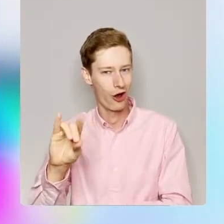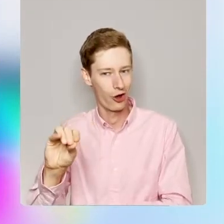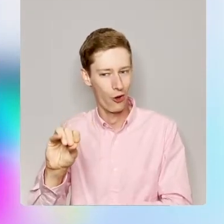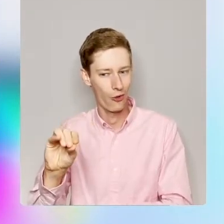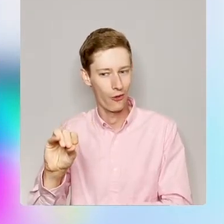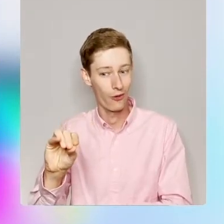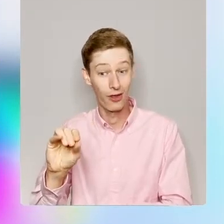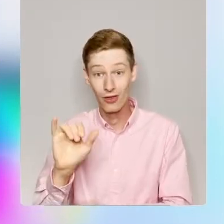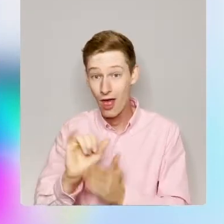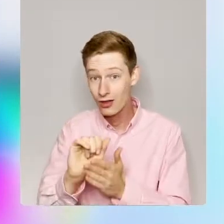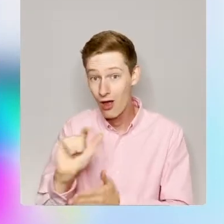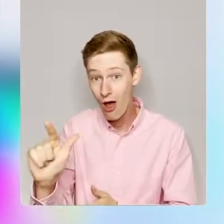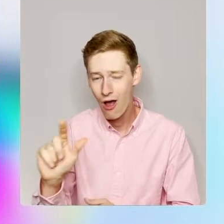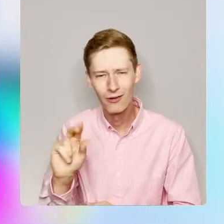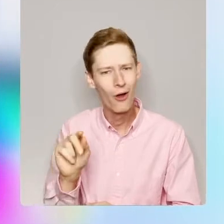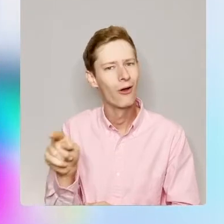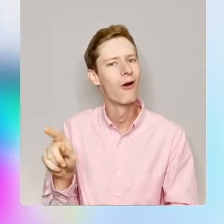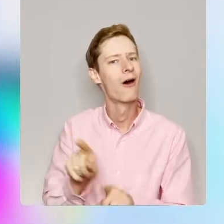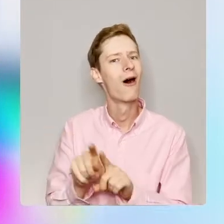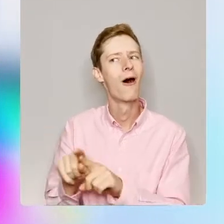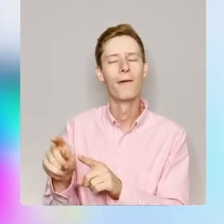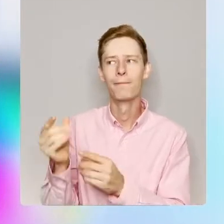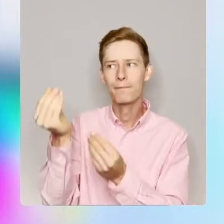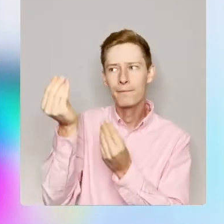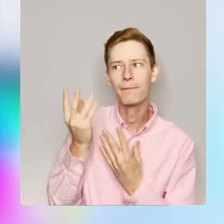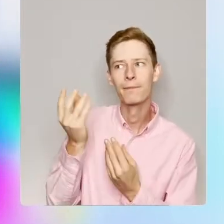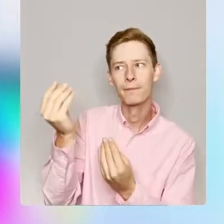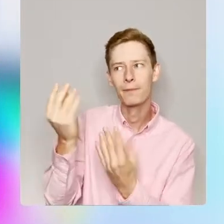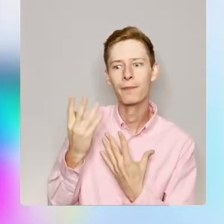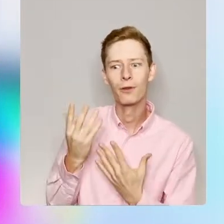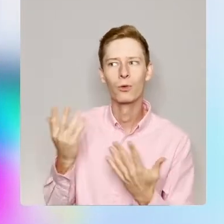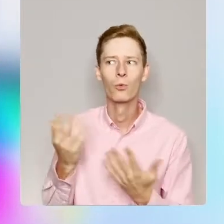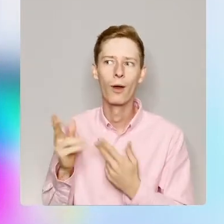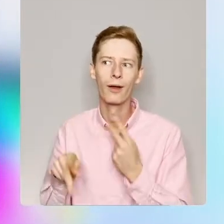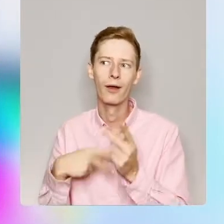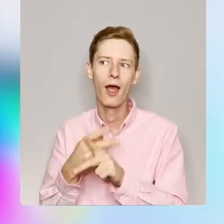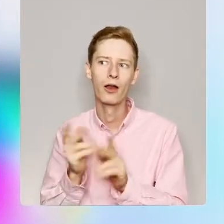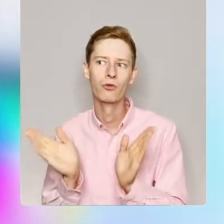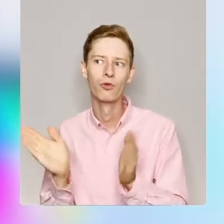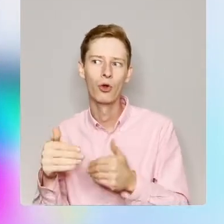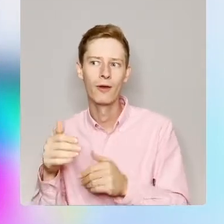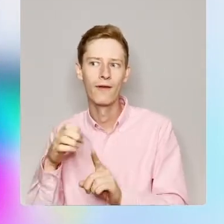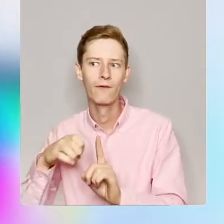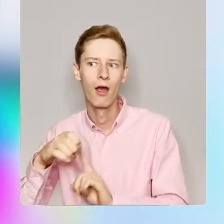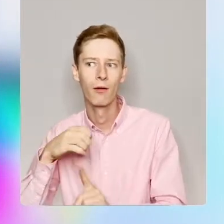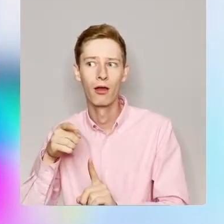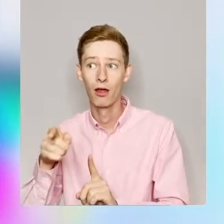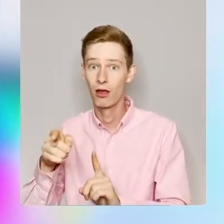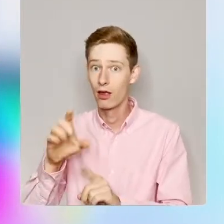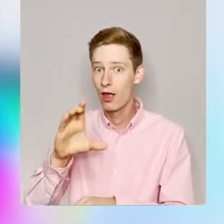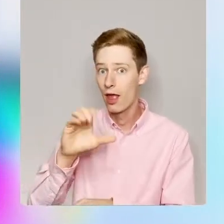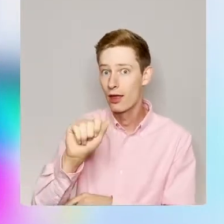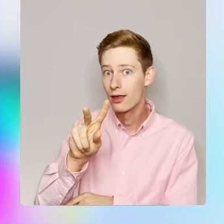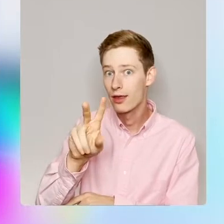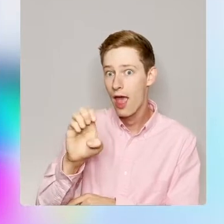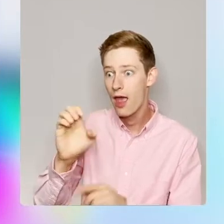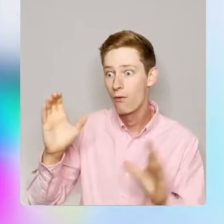They can also tell us a lot about the environment that we're in. What kind of space are we in? An expansive cave?